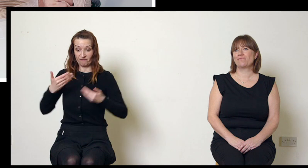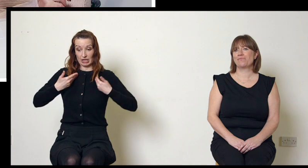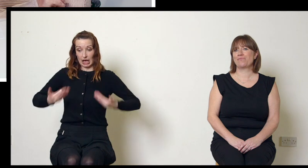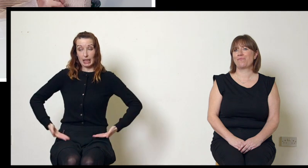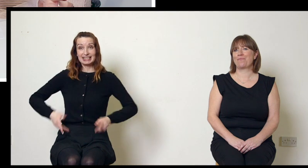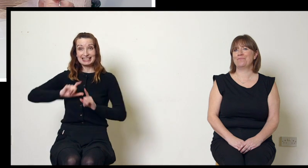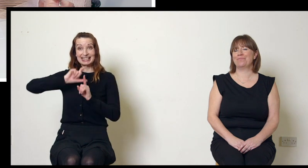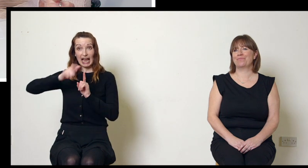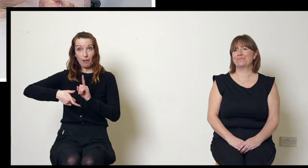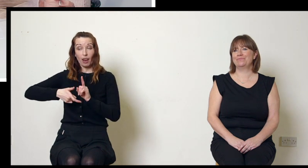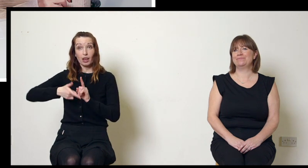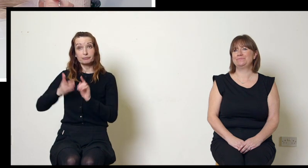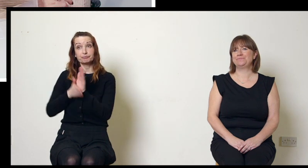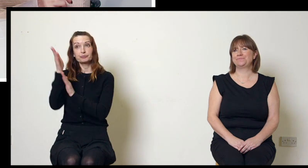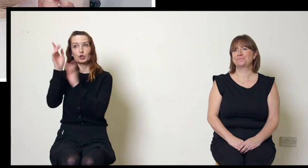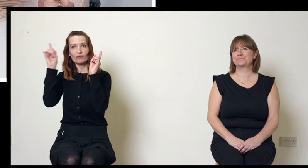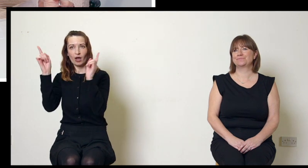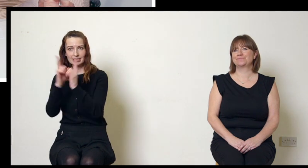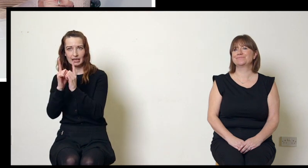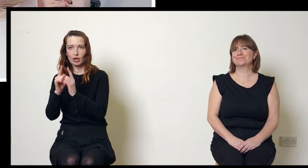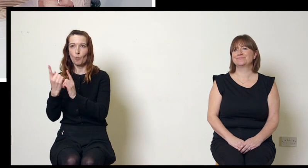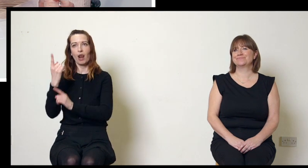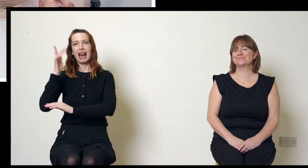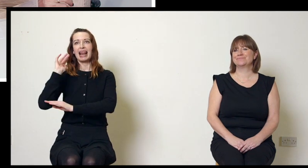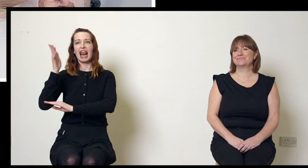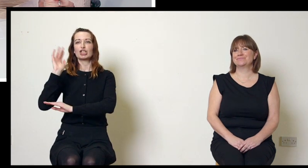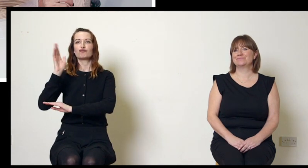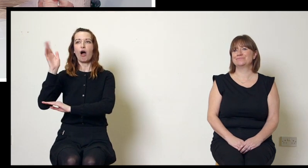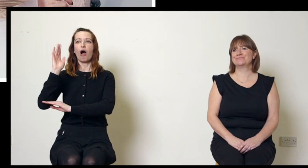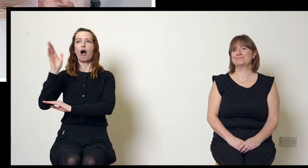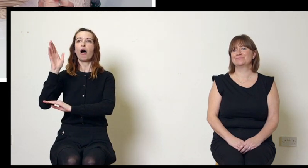that was at university, and one of her lectures was on a floor,